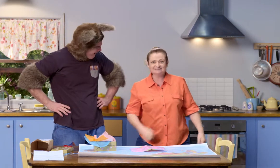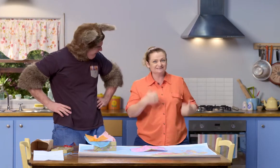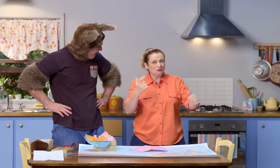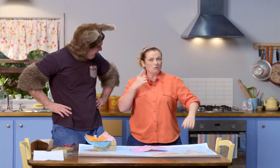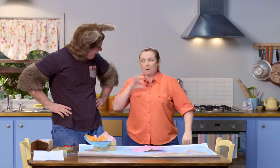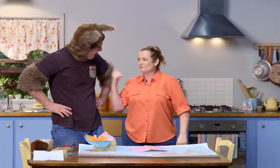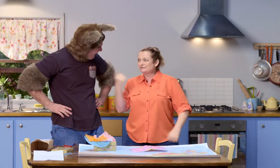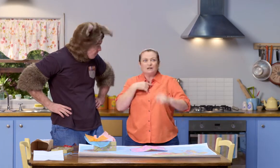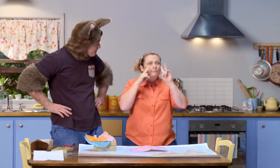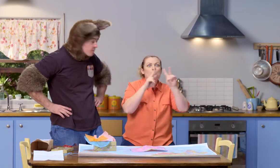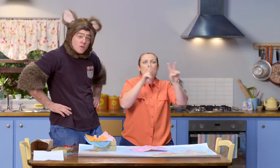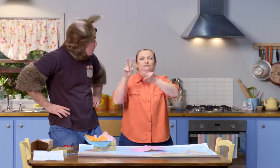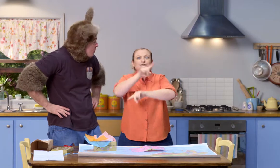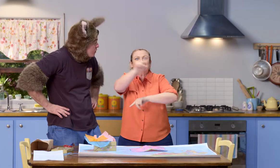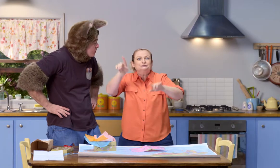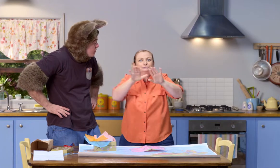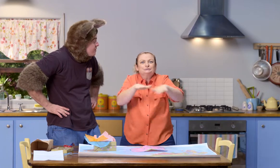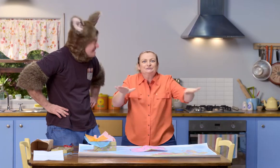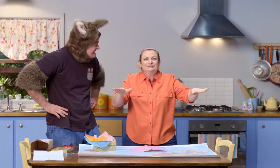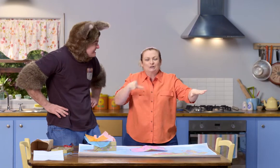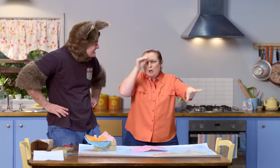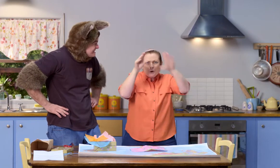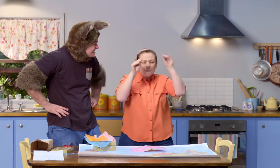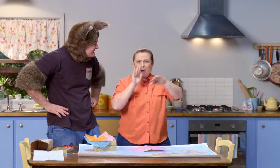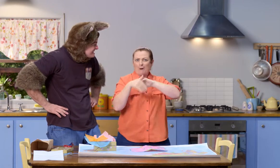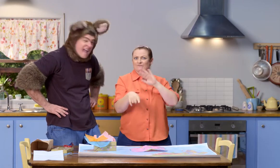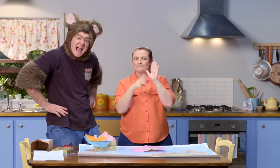Why don't we watch some children learning about marbling?